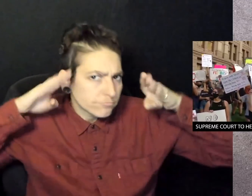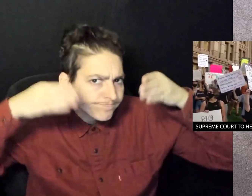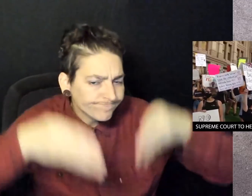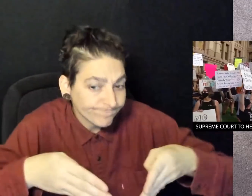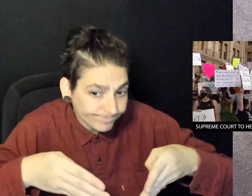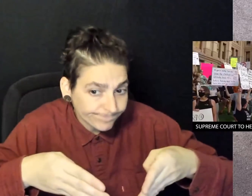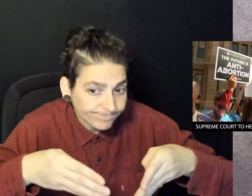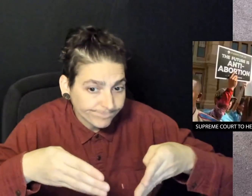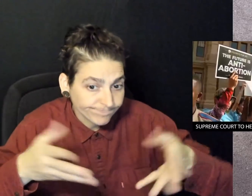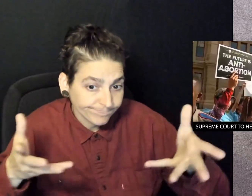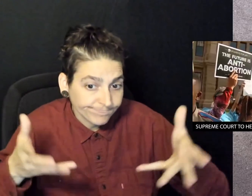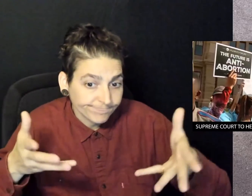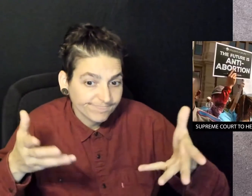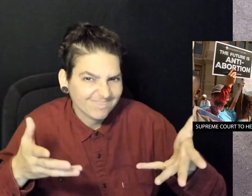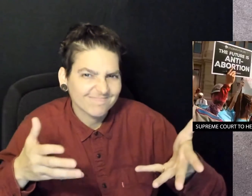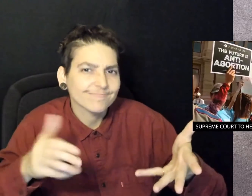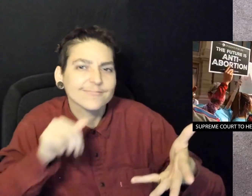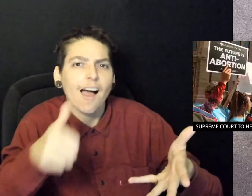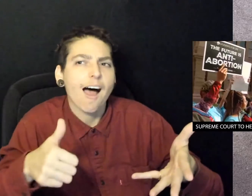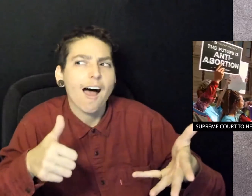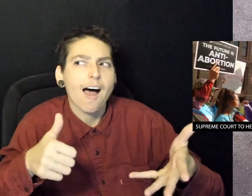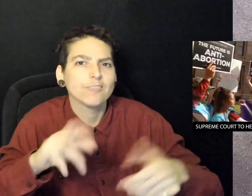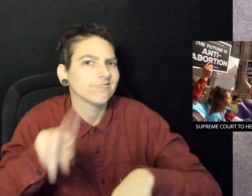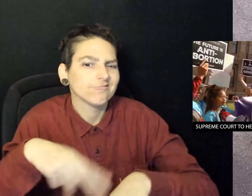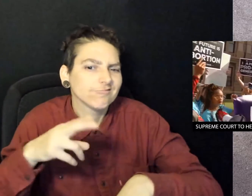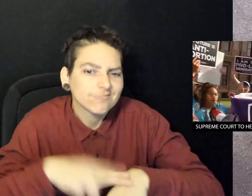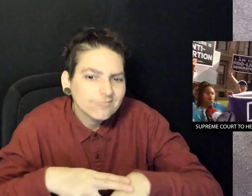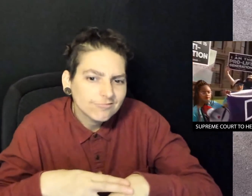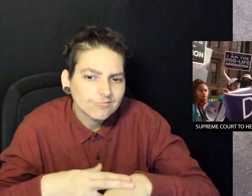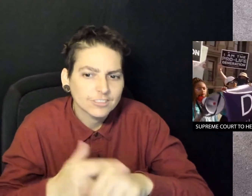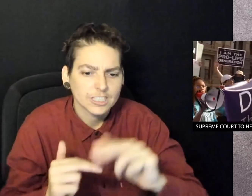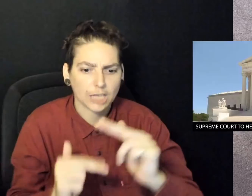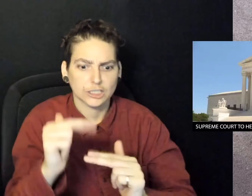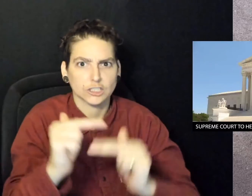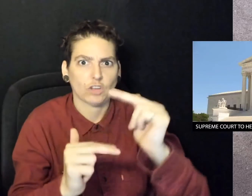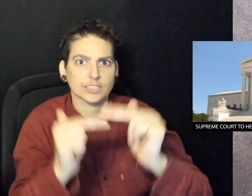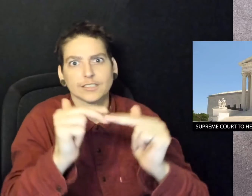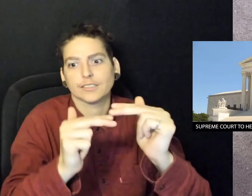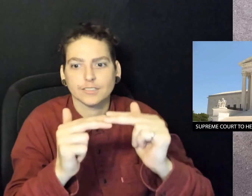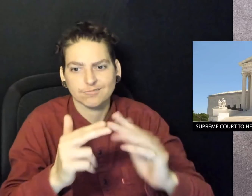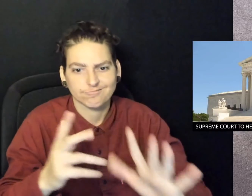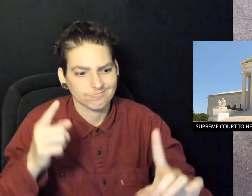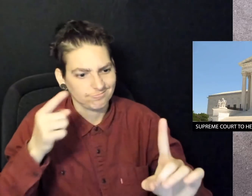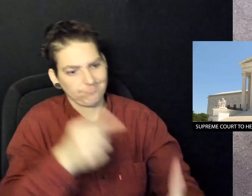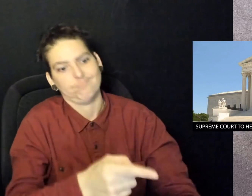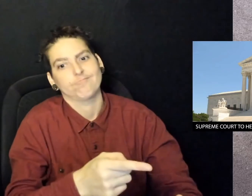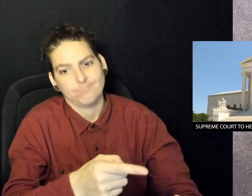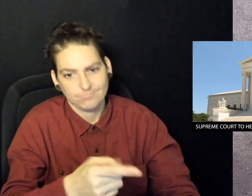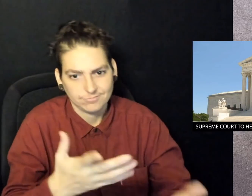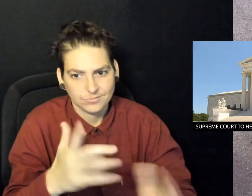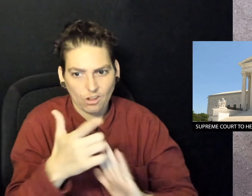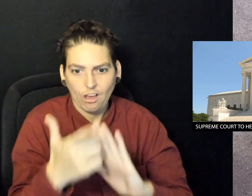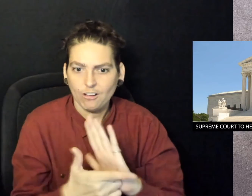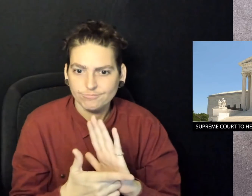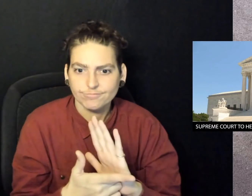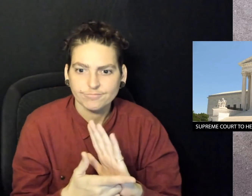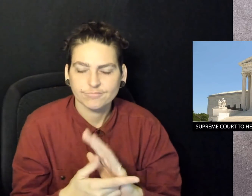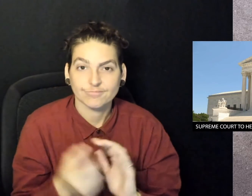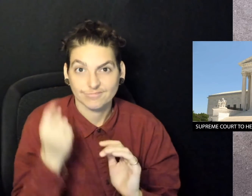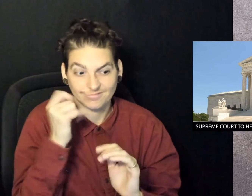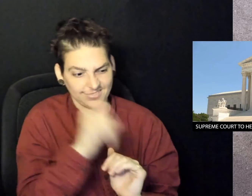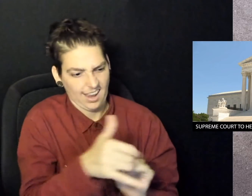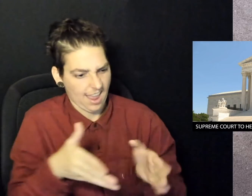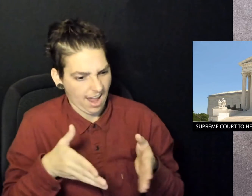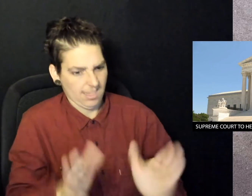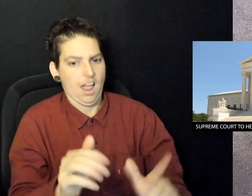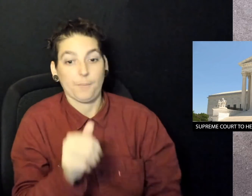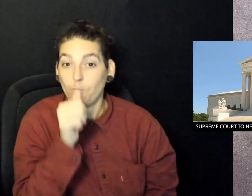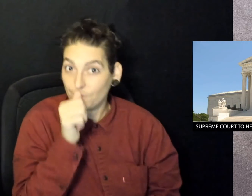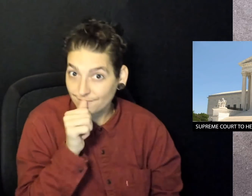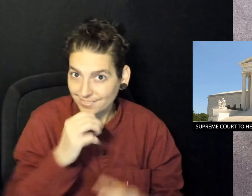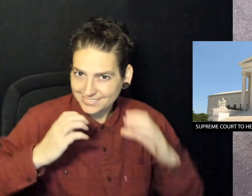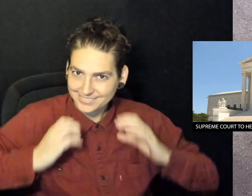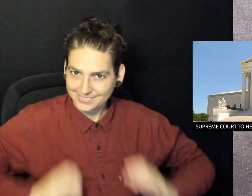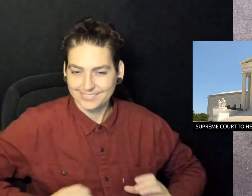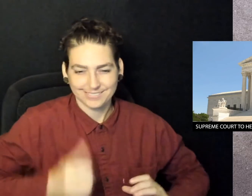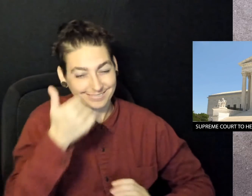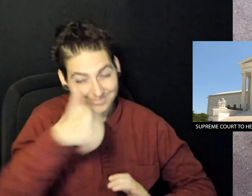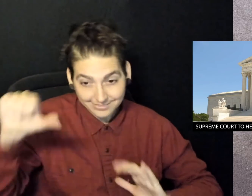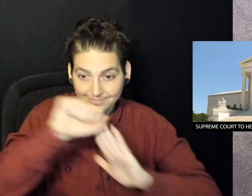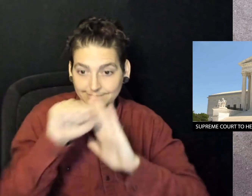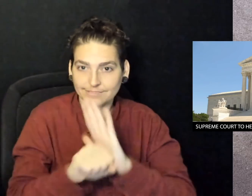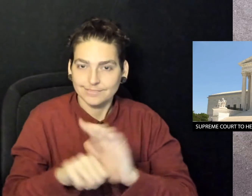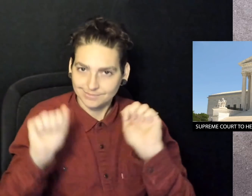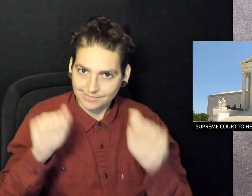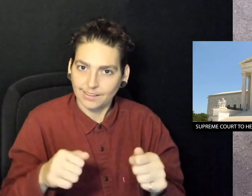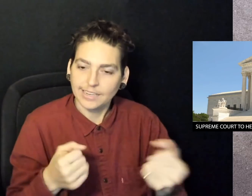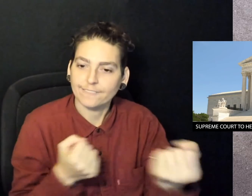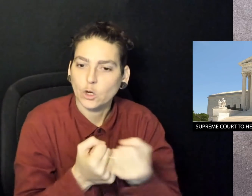will focus on the unusual construction of the law which allows private citizens from